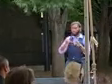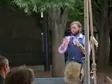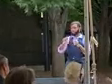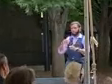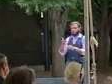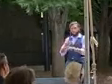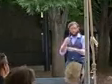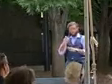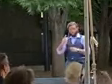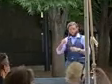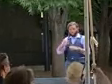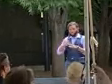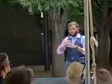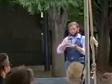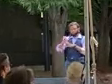If you needed a ramp, you did not have right have one,